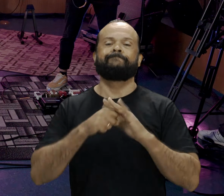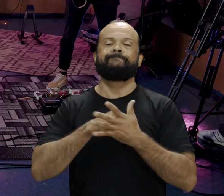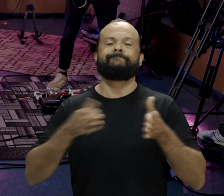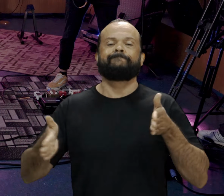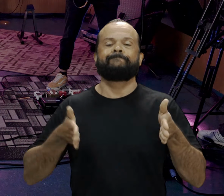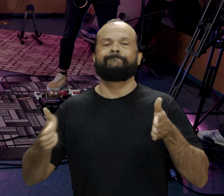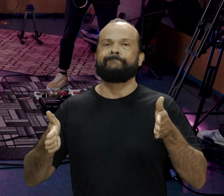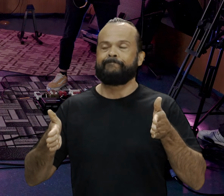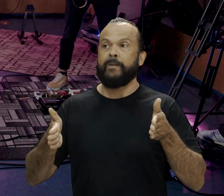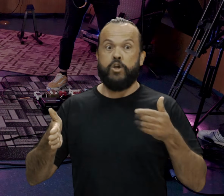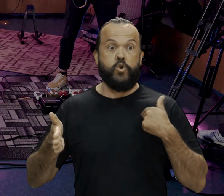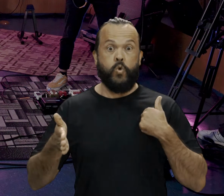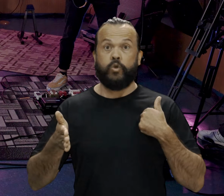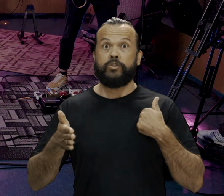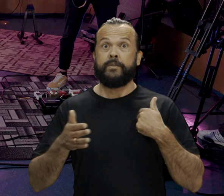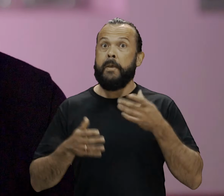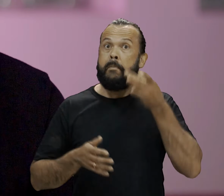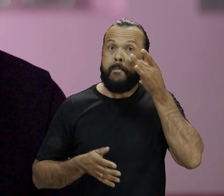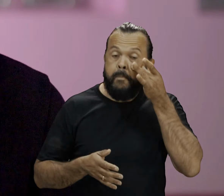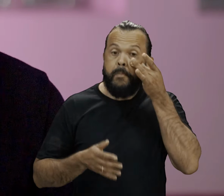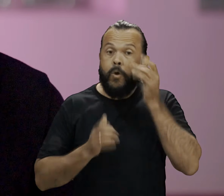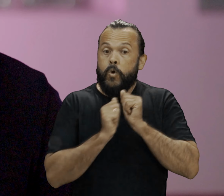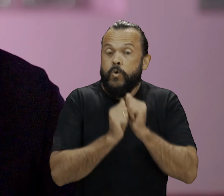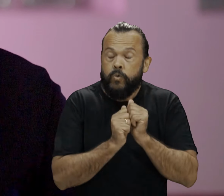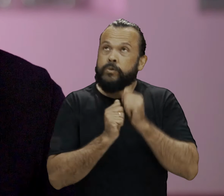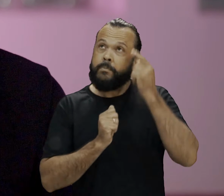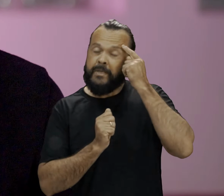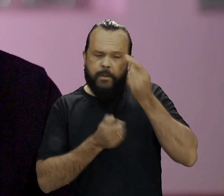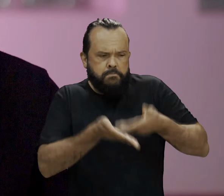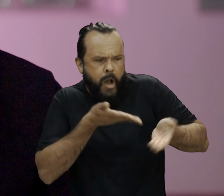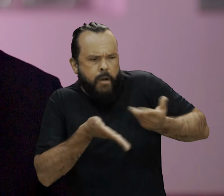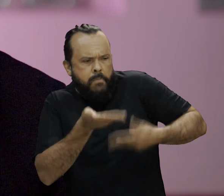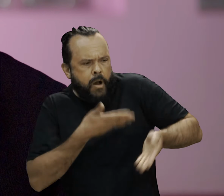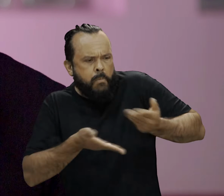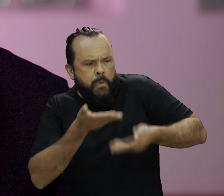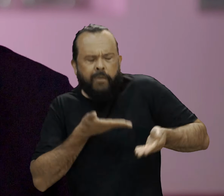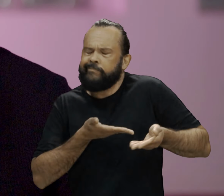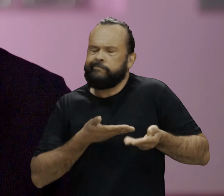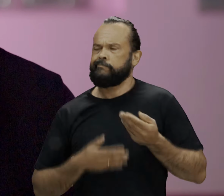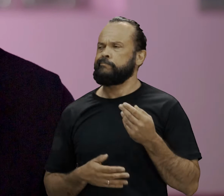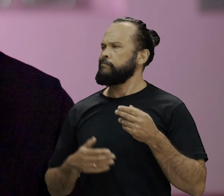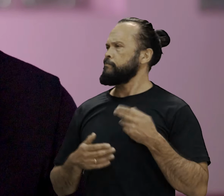to be able to make the recordings together, to have ideas together, so this was a complicating factor (in quotes)